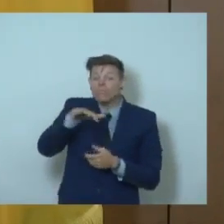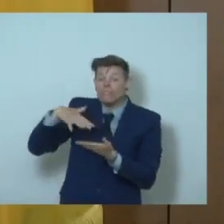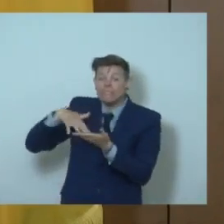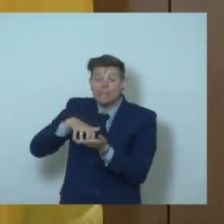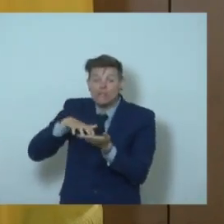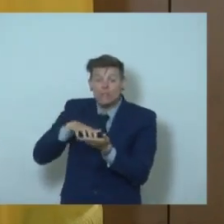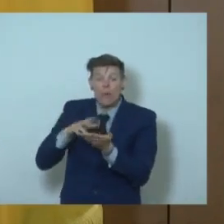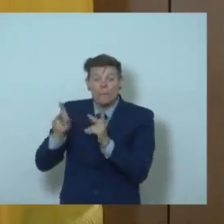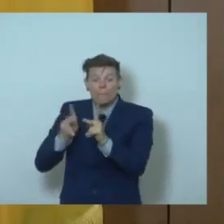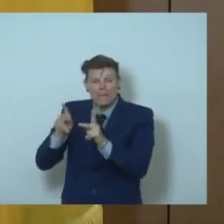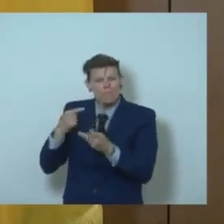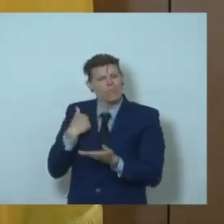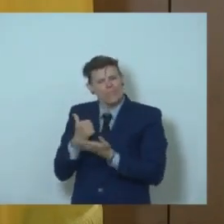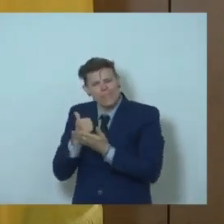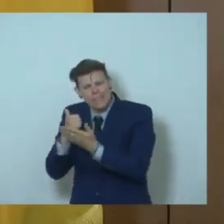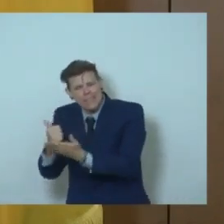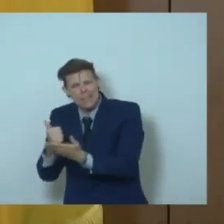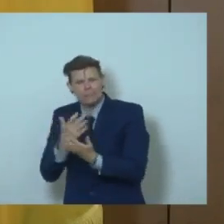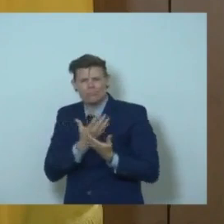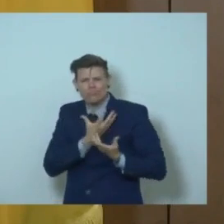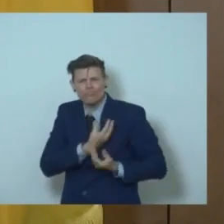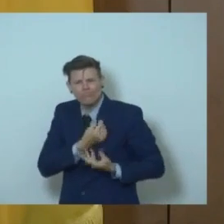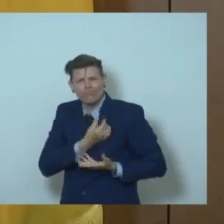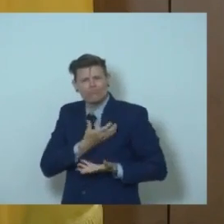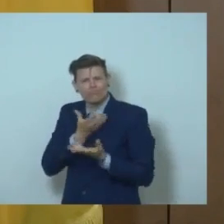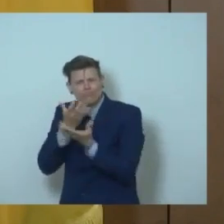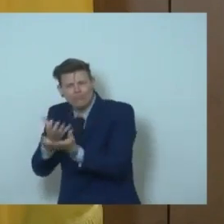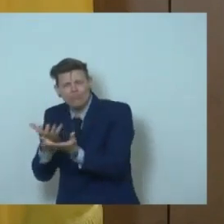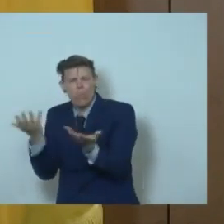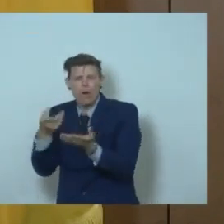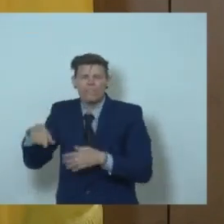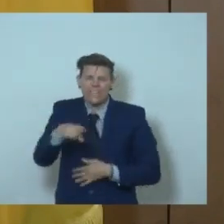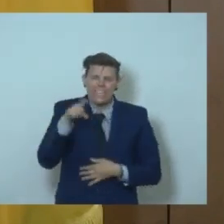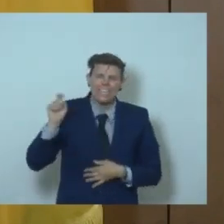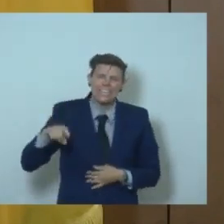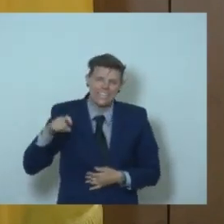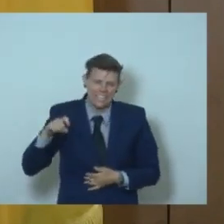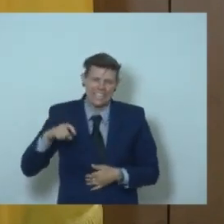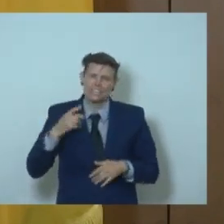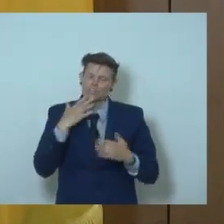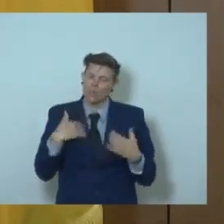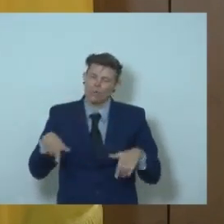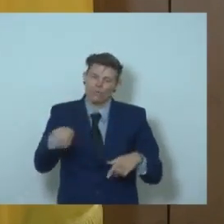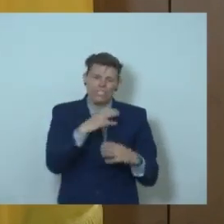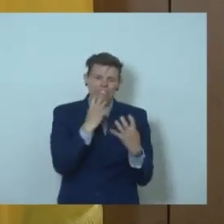ENERGY RESOURCES. ANY FOOD TO MAKE SURE THAT THE MOST VULNERABLE AMONG US ARE BEING FED EVERY DAY.